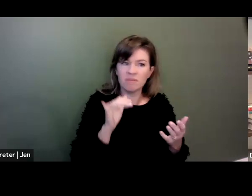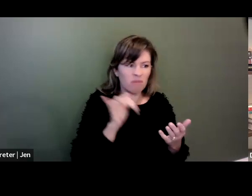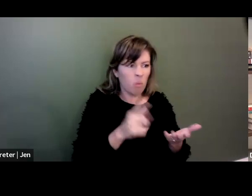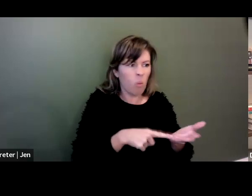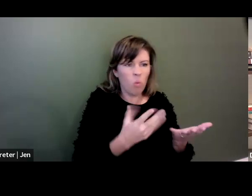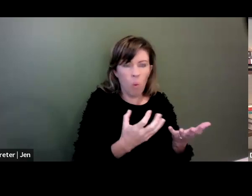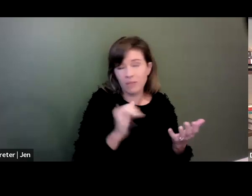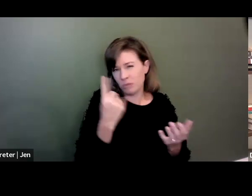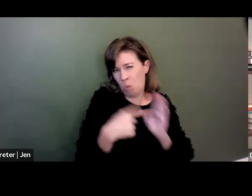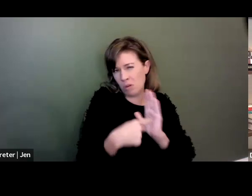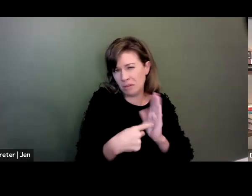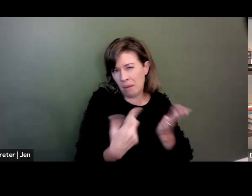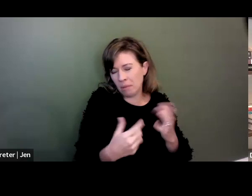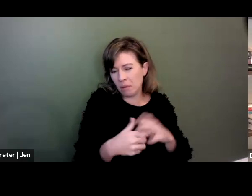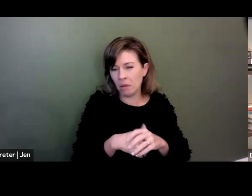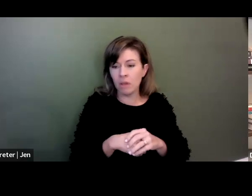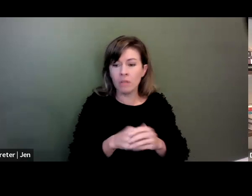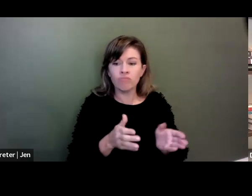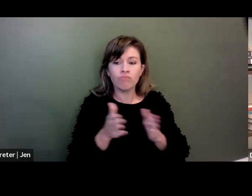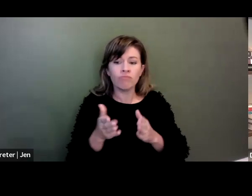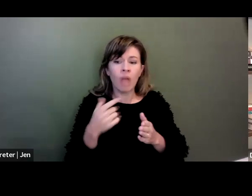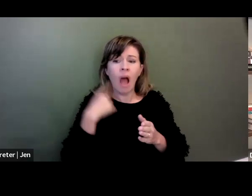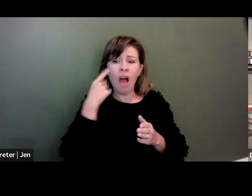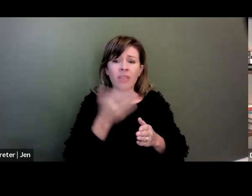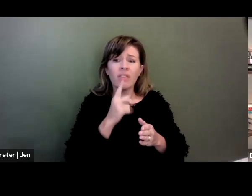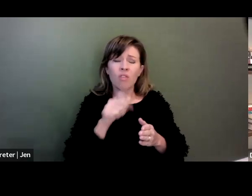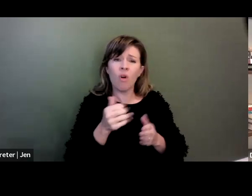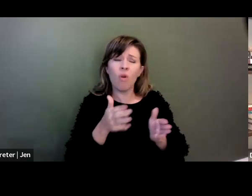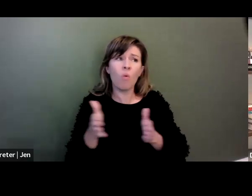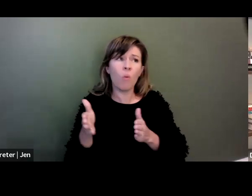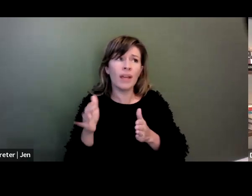thinking about it. I think there are ways at the top down level, being part of these kind of conversations. So as